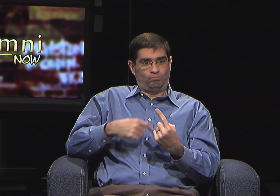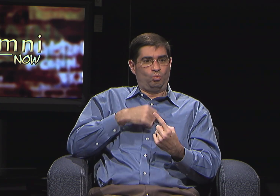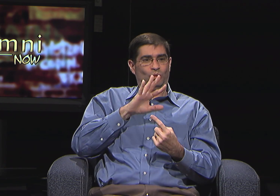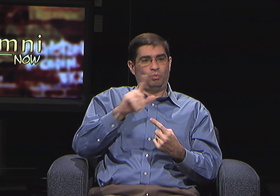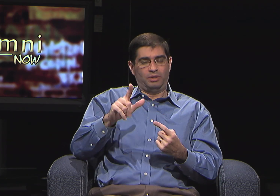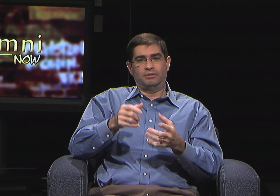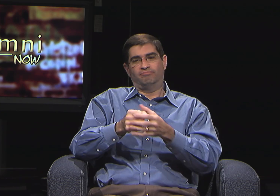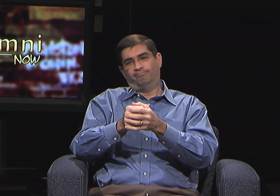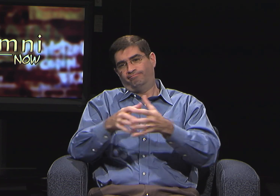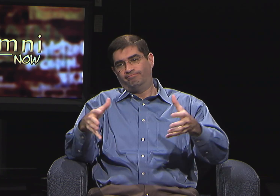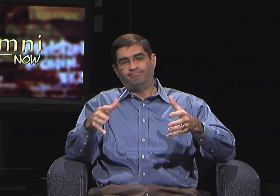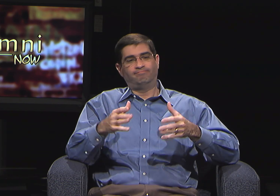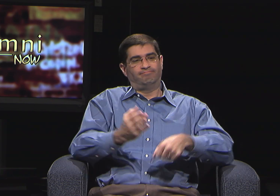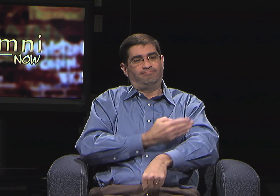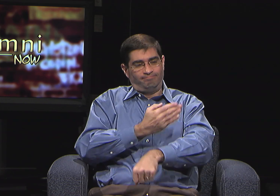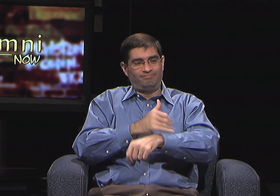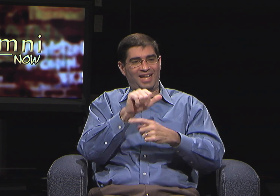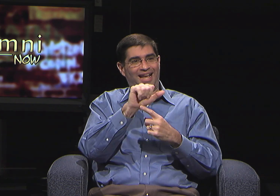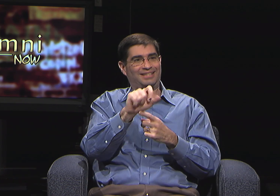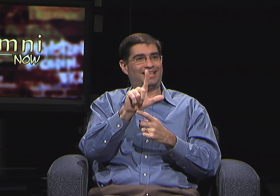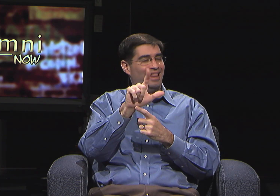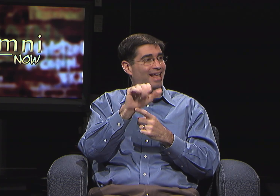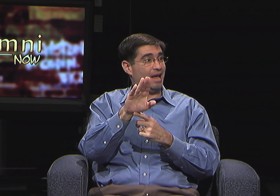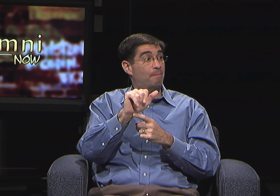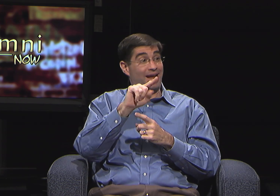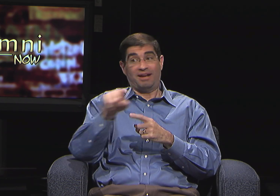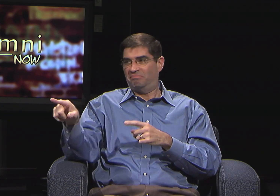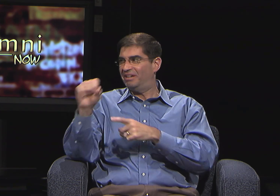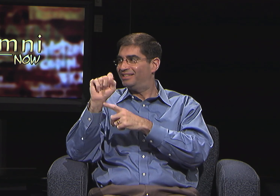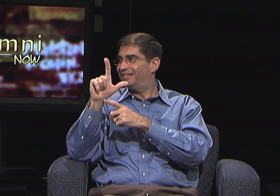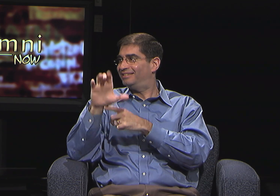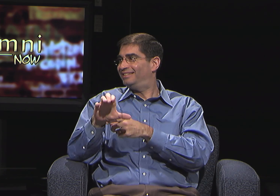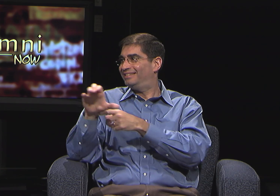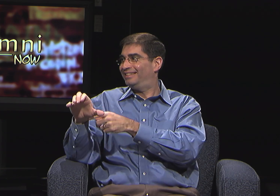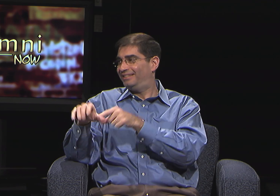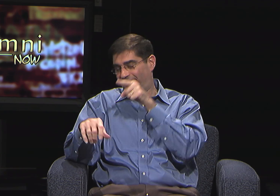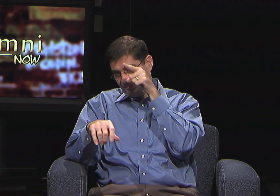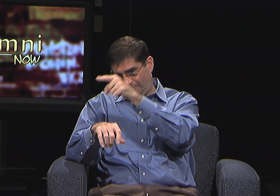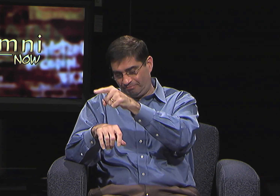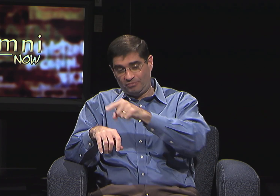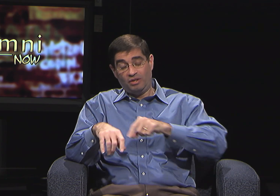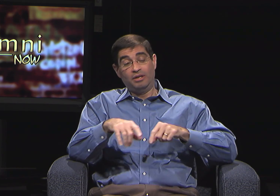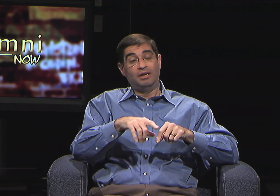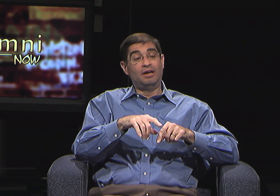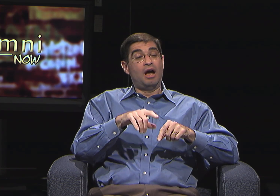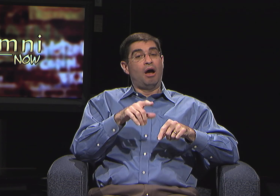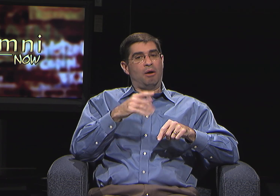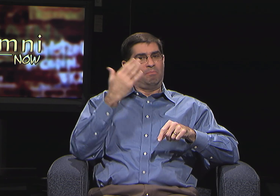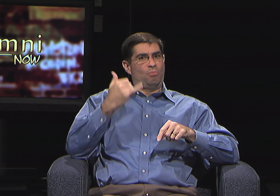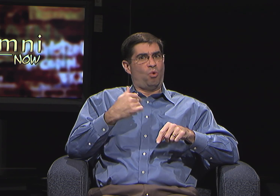We're going to be expanding the ASL lab in the SLCC.